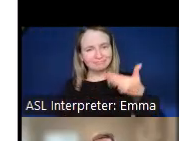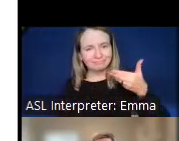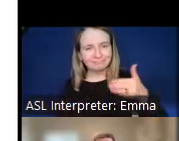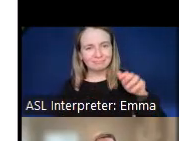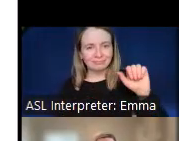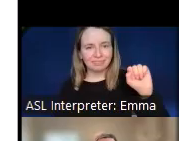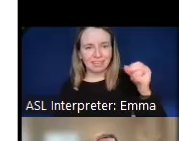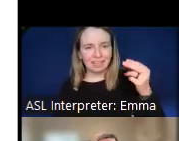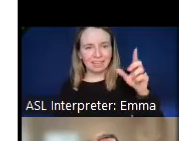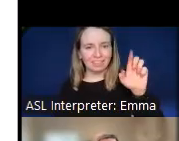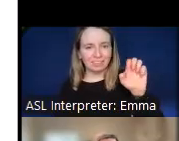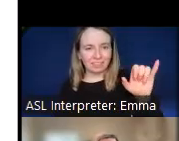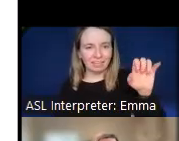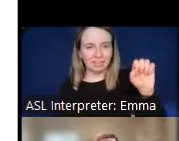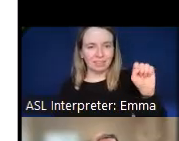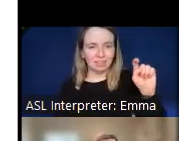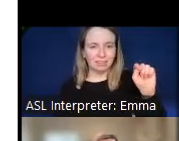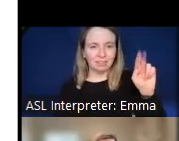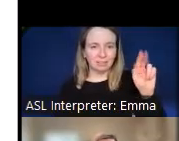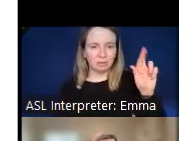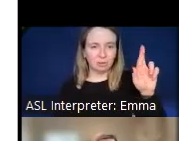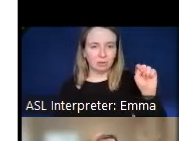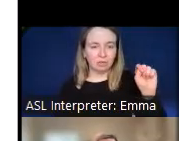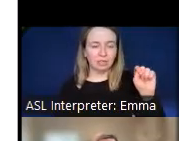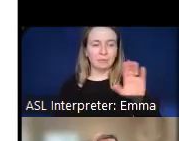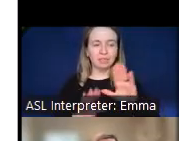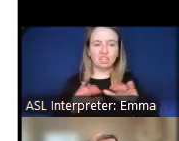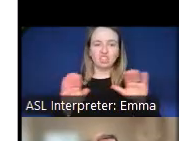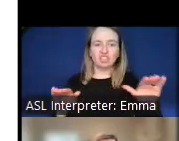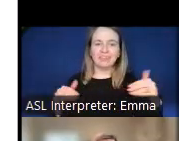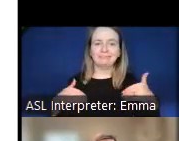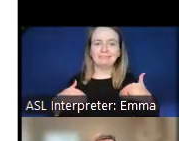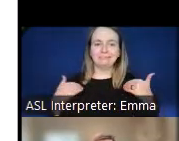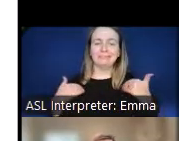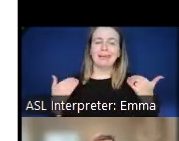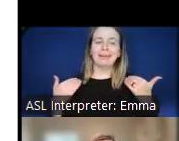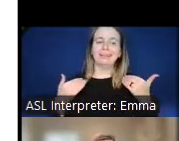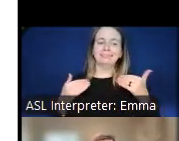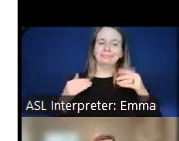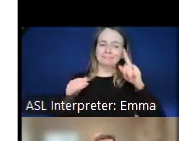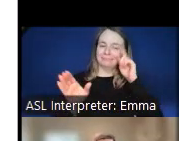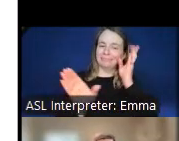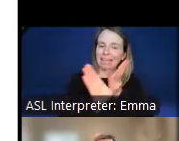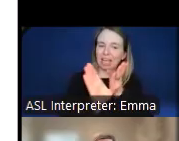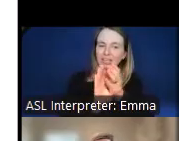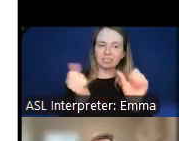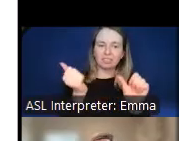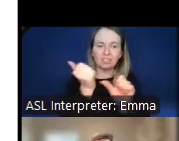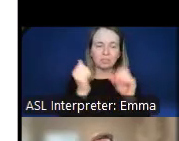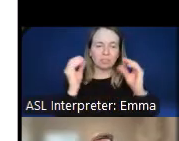Stewart. I am a child and adolescent psychologist and associate professor in the Department of Pediatrics at the